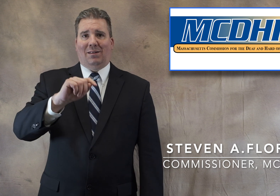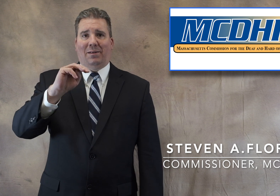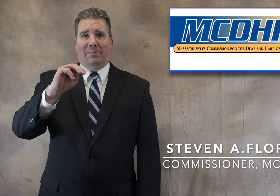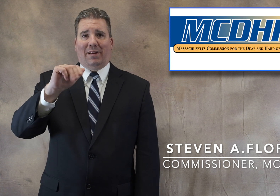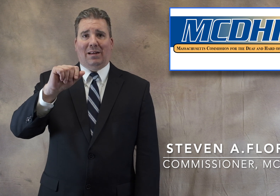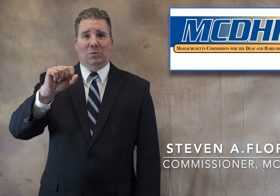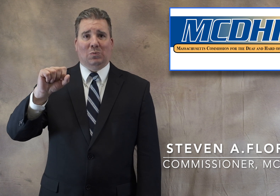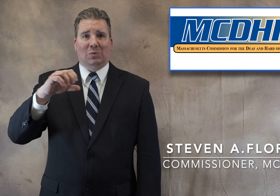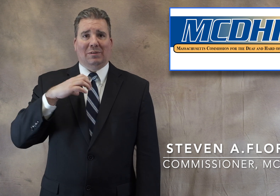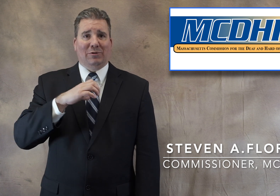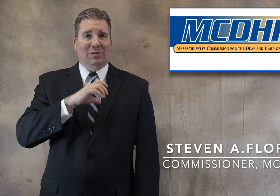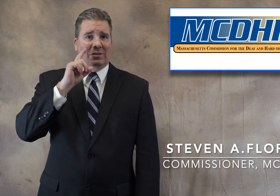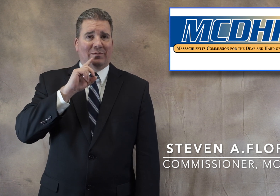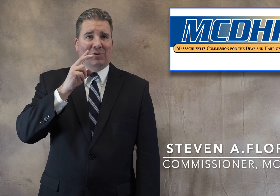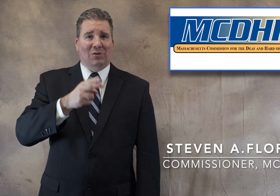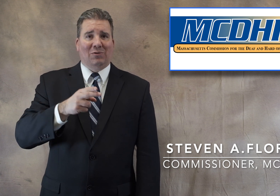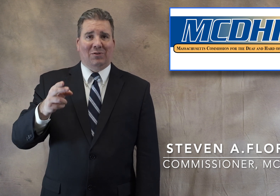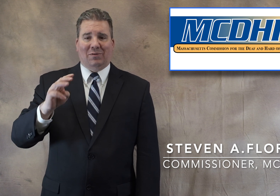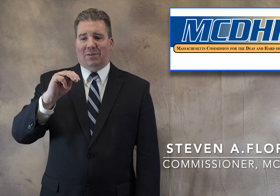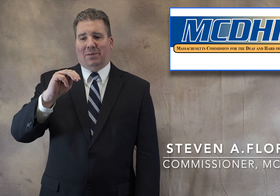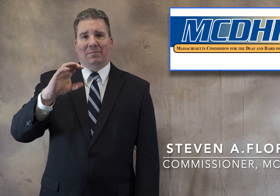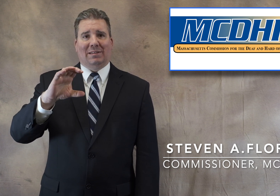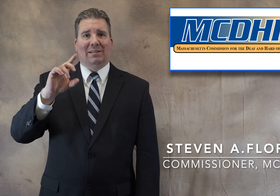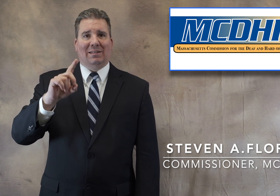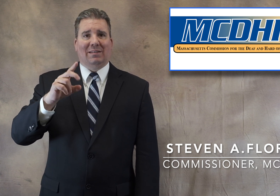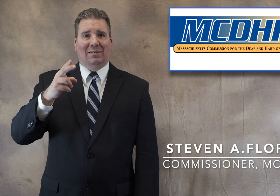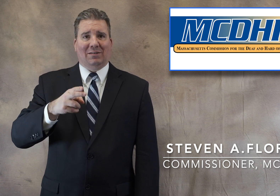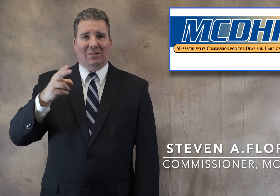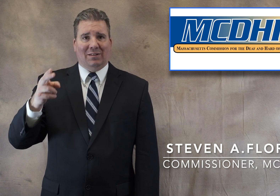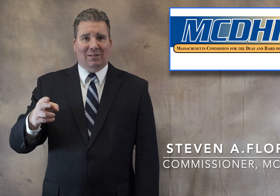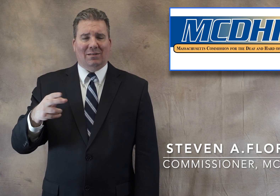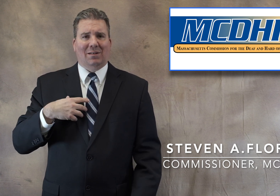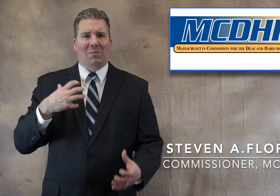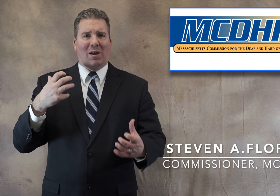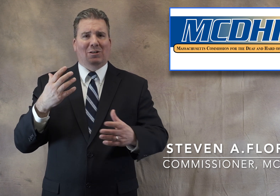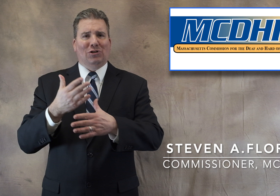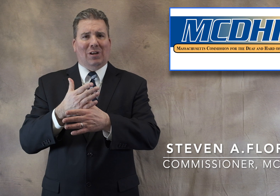the Massachusetts Commission for the Deaf and Hard of Hearing, MCDHH.